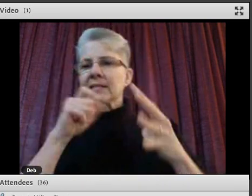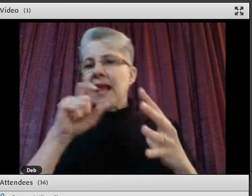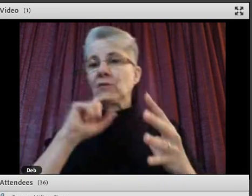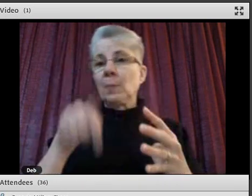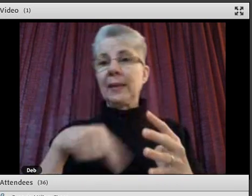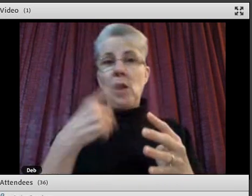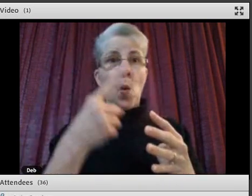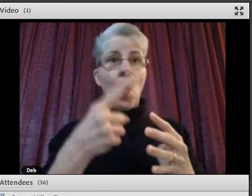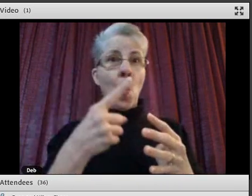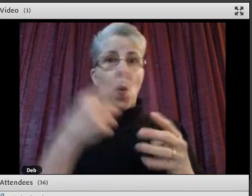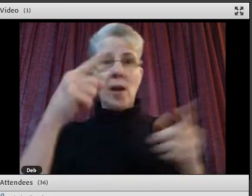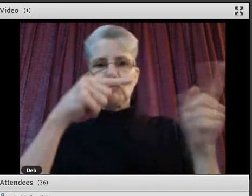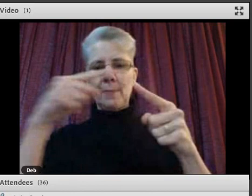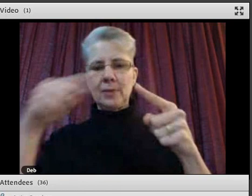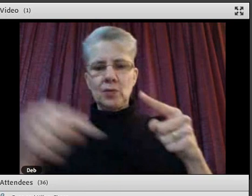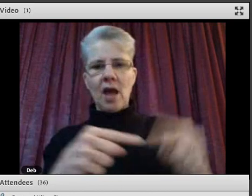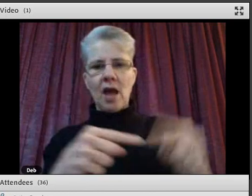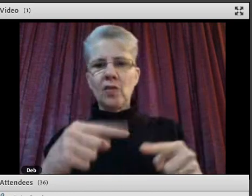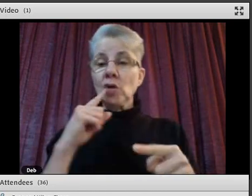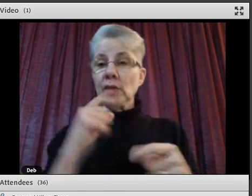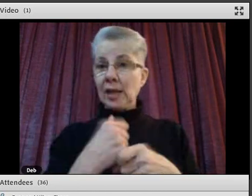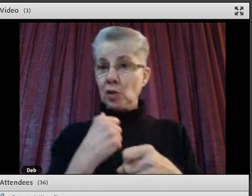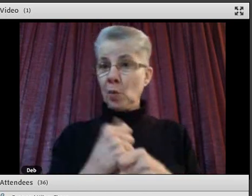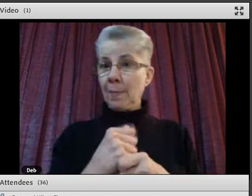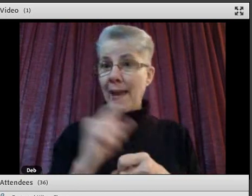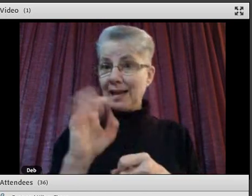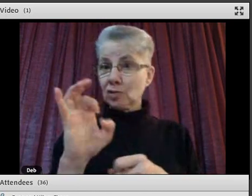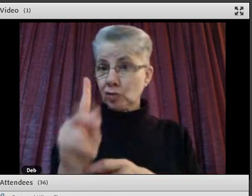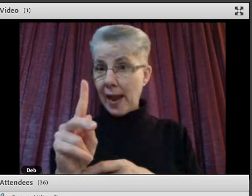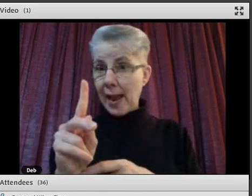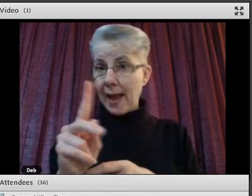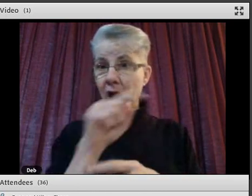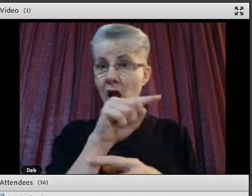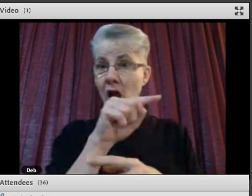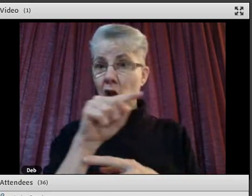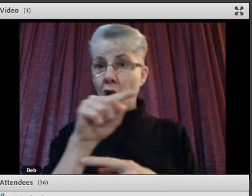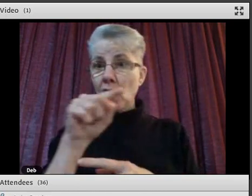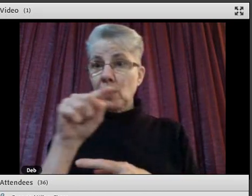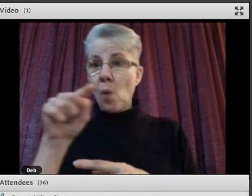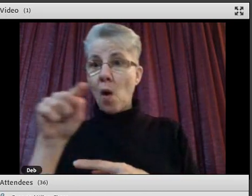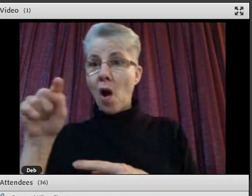It doesn't need to be just one dropping to the other dropping to the other. Can you make a track along the wall?